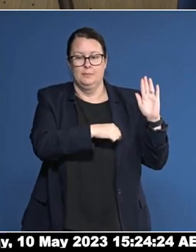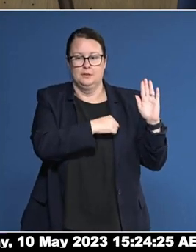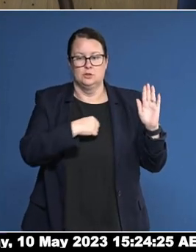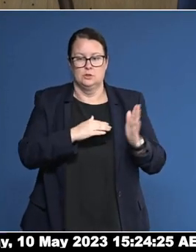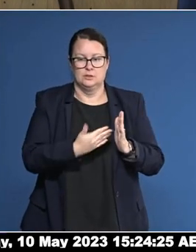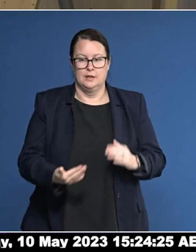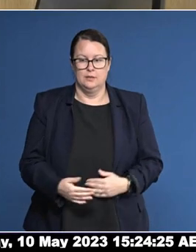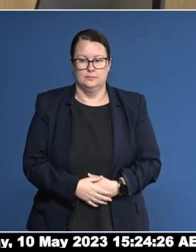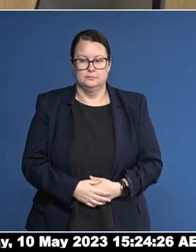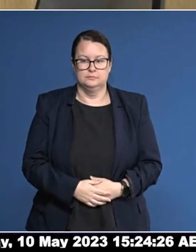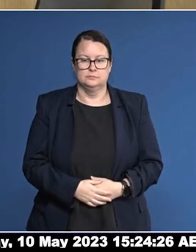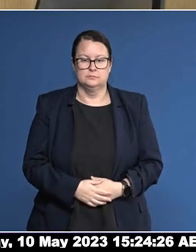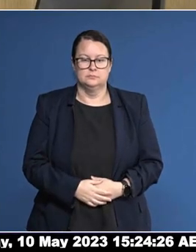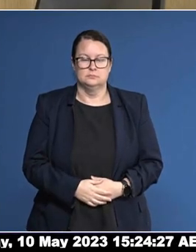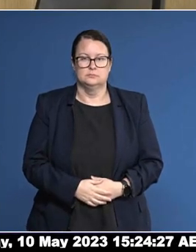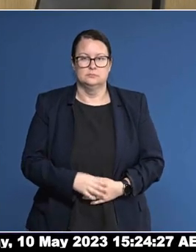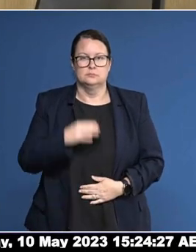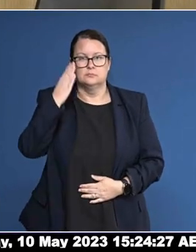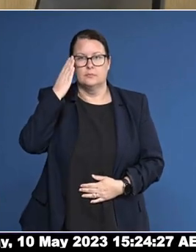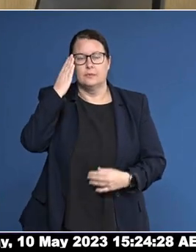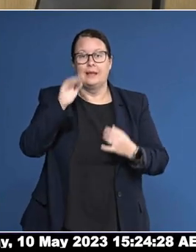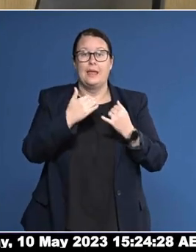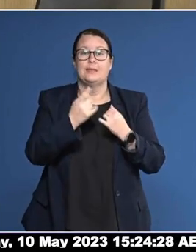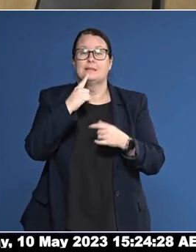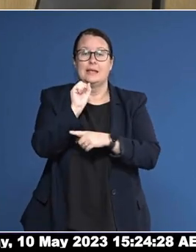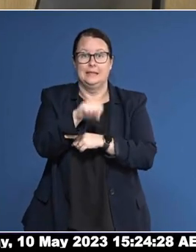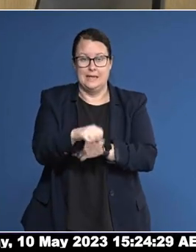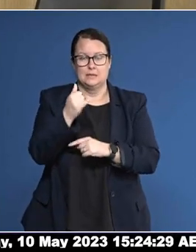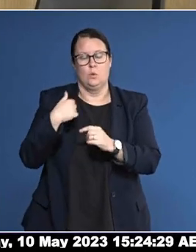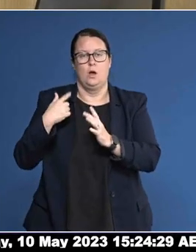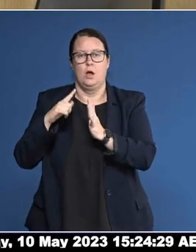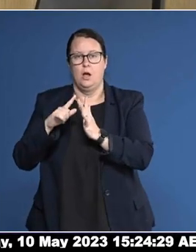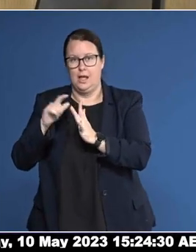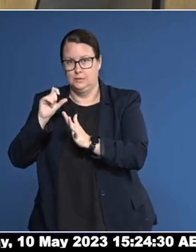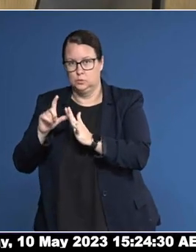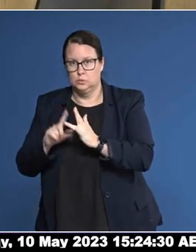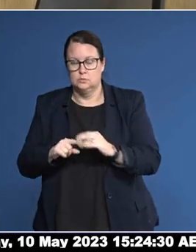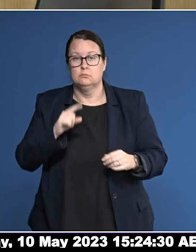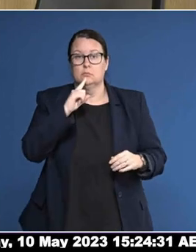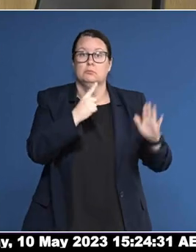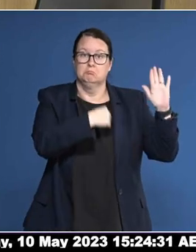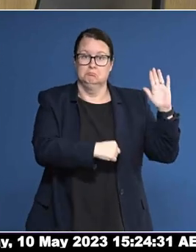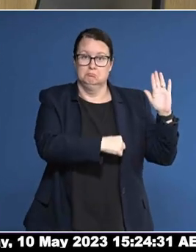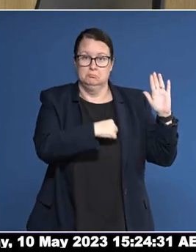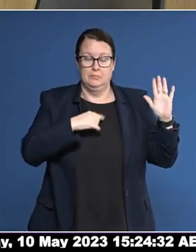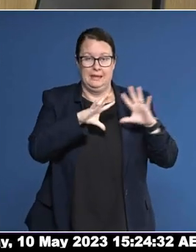At the end please, say yes or I do. Do you solemnly and sincerely declare and affirm that the evidence which you shall give